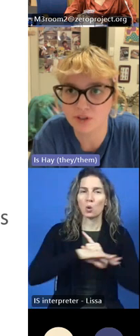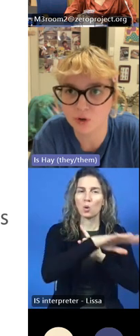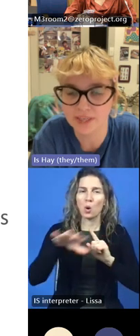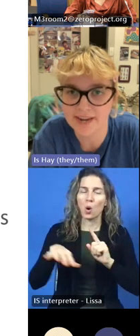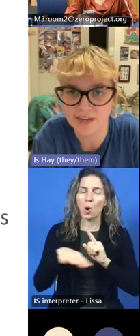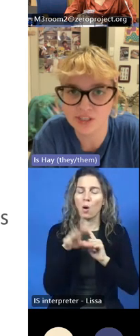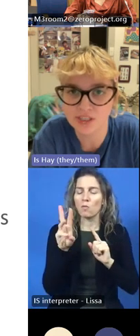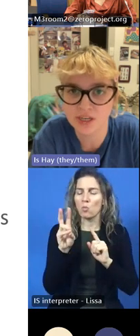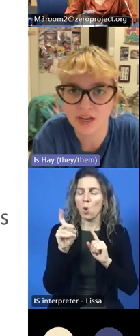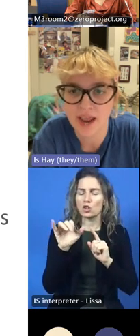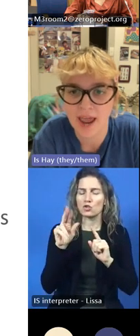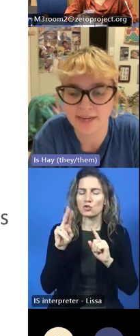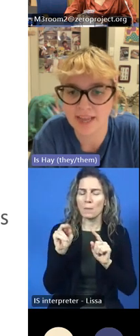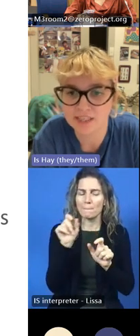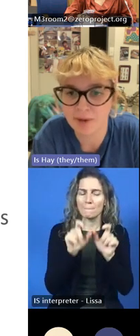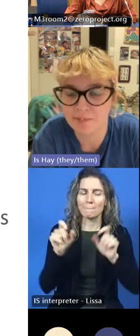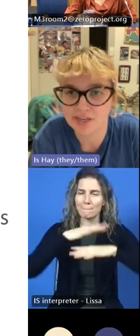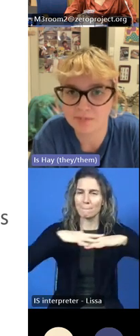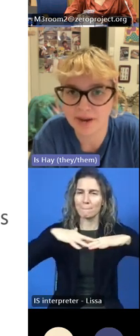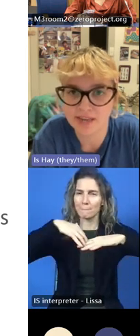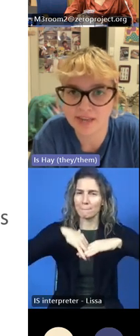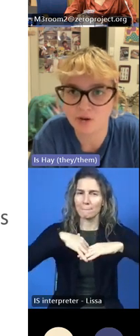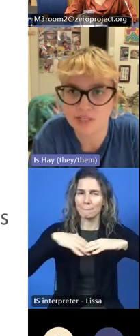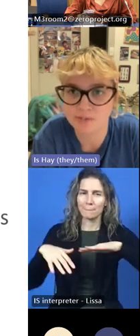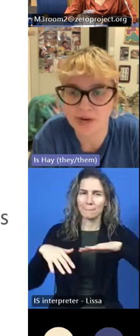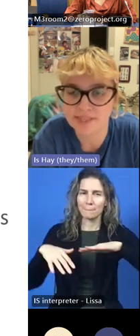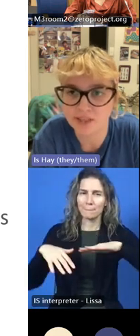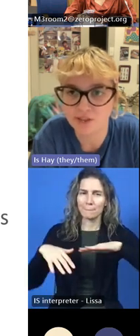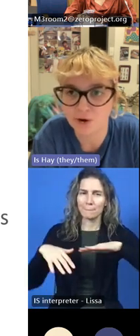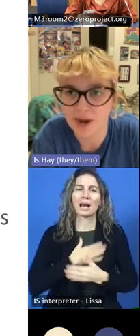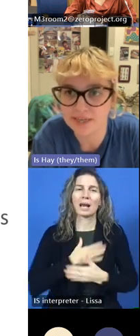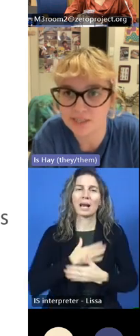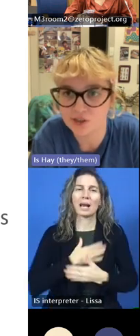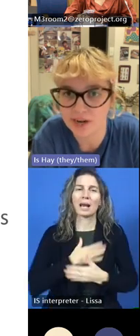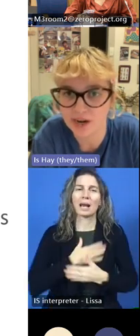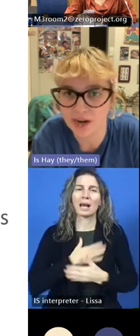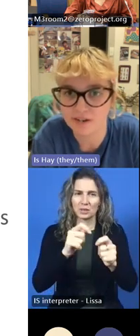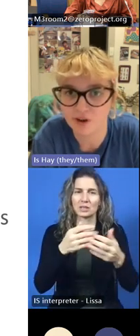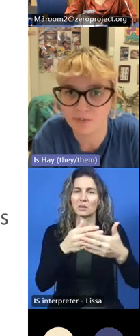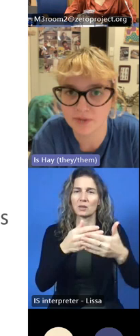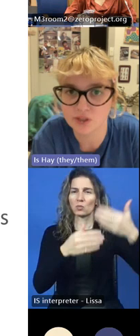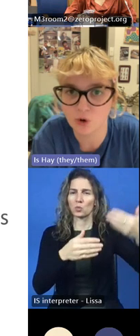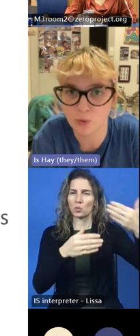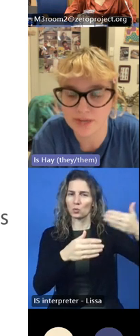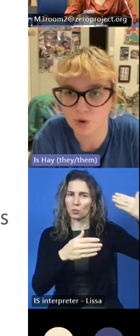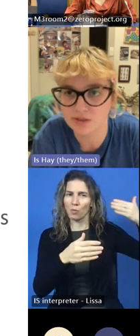(unknown term) motion and I would like to pay my respects to the Elders and confirm that this